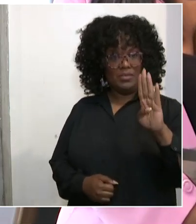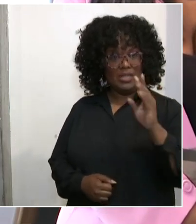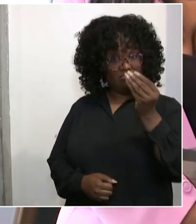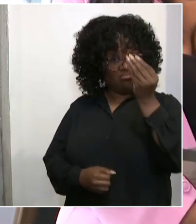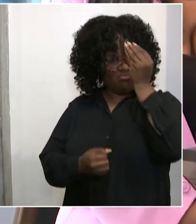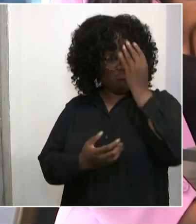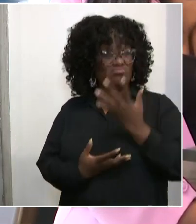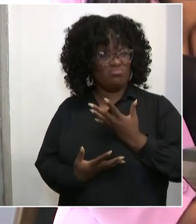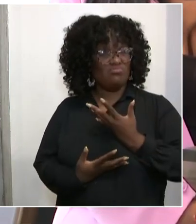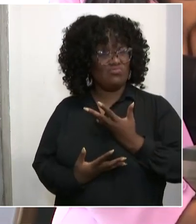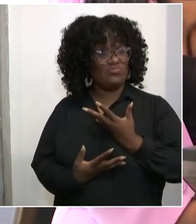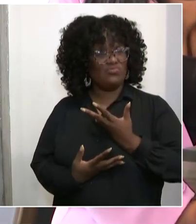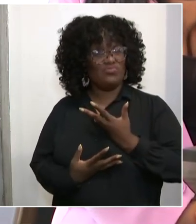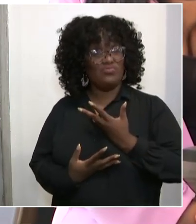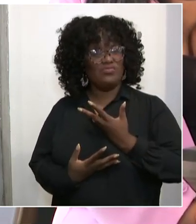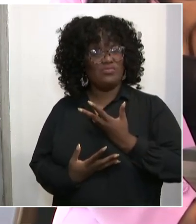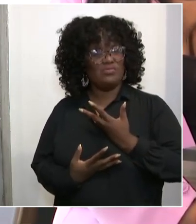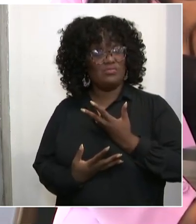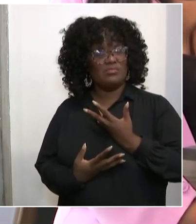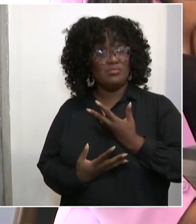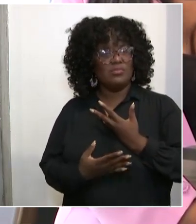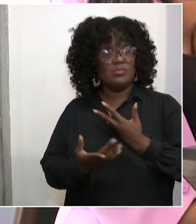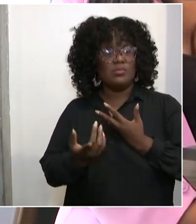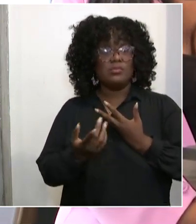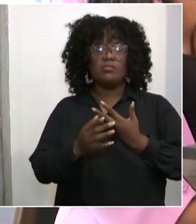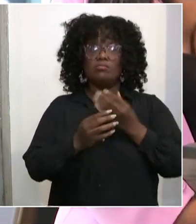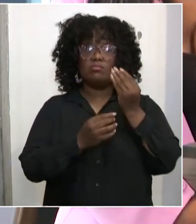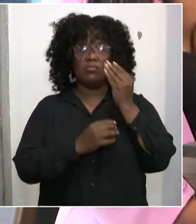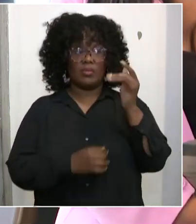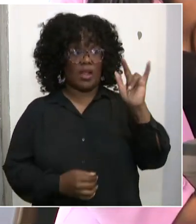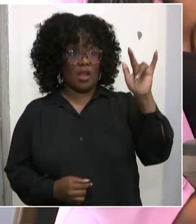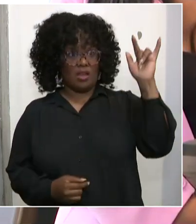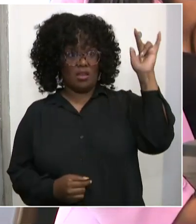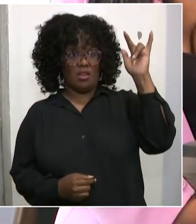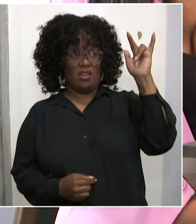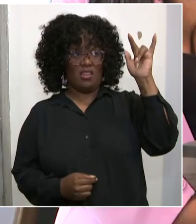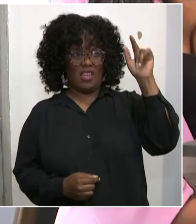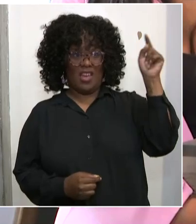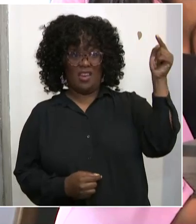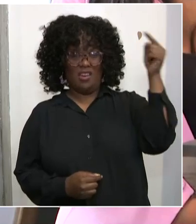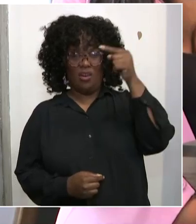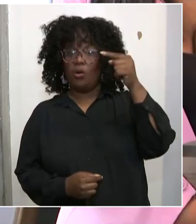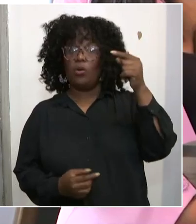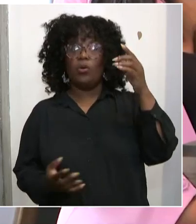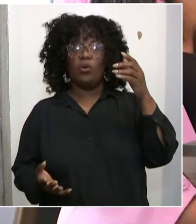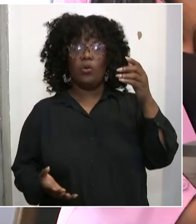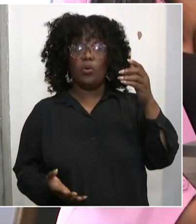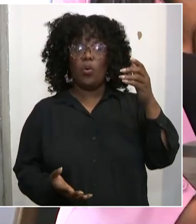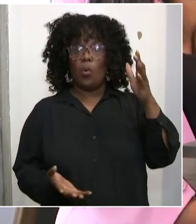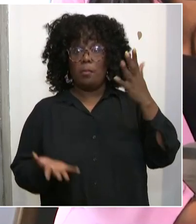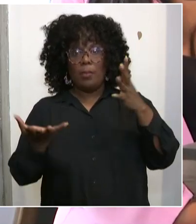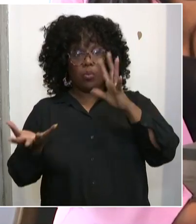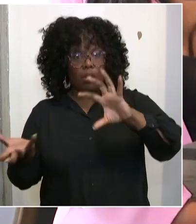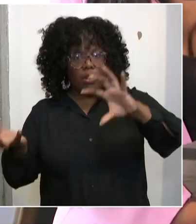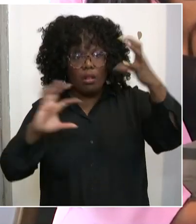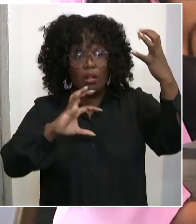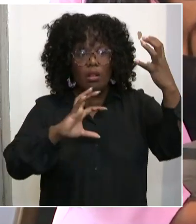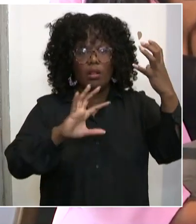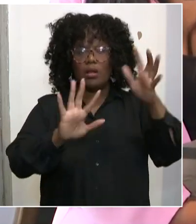that there could be some disruption to the airspace, uh, at times we don't know when that is, but that could affect, um,